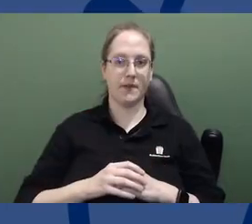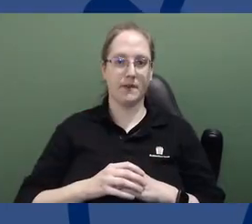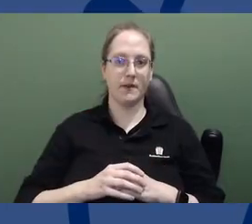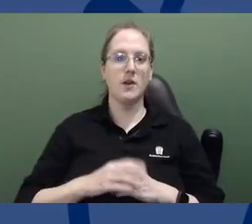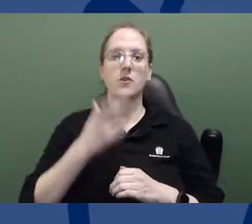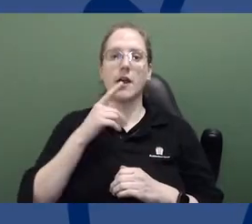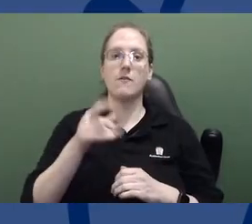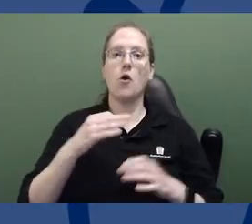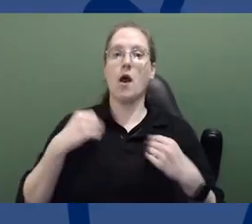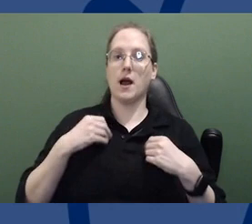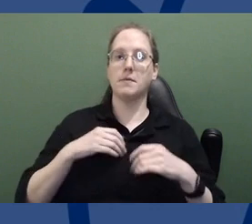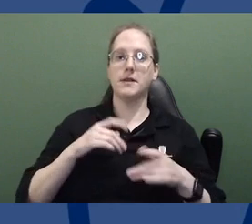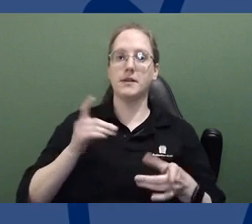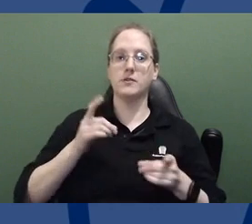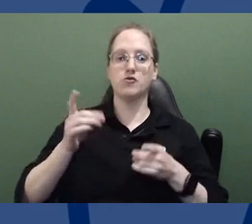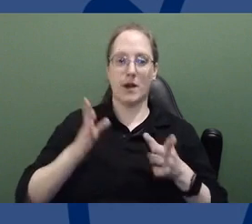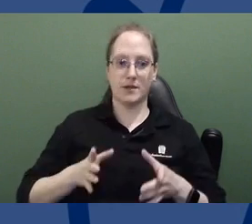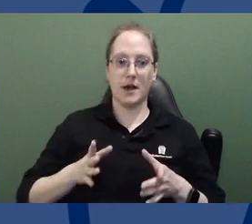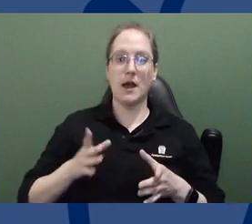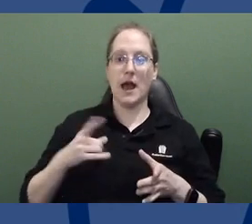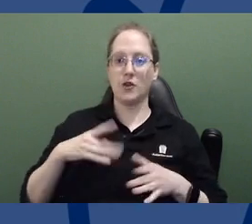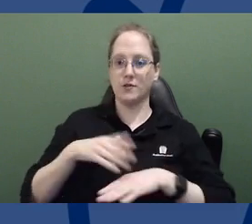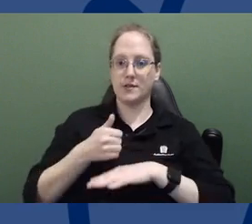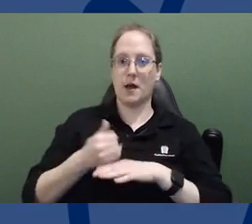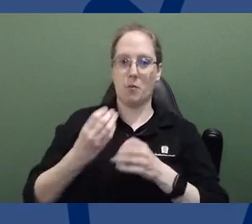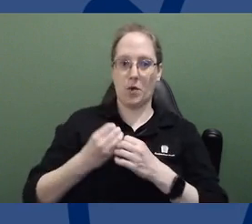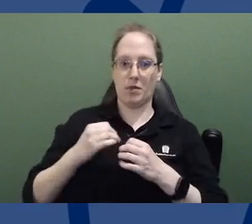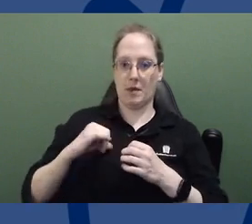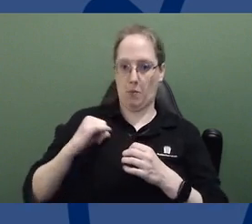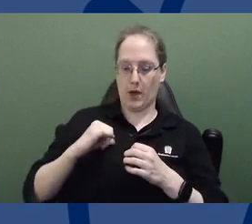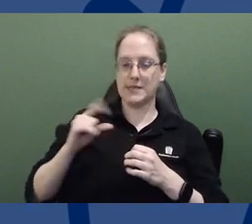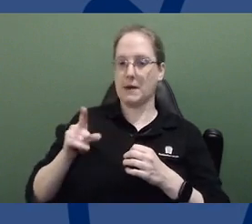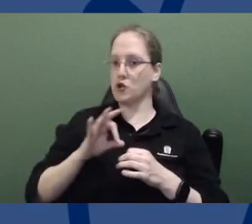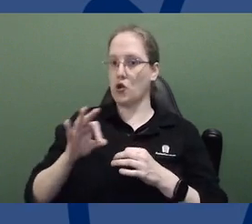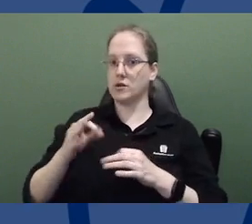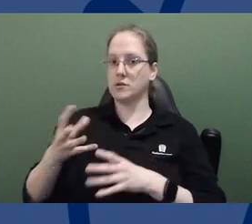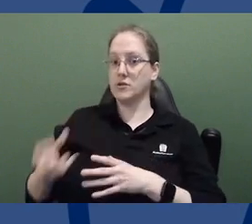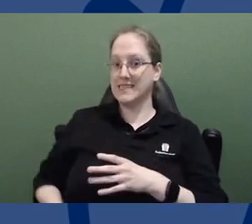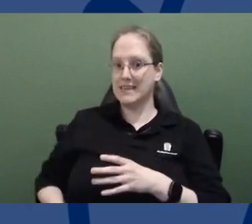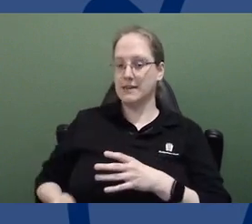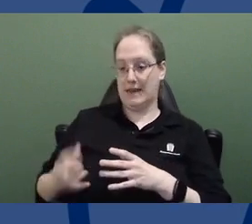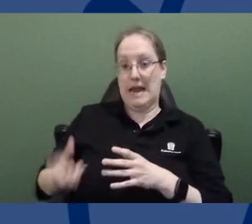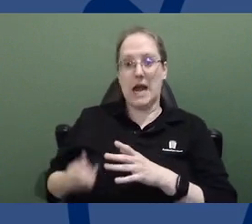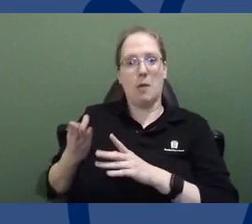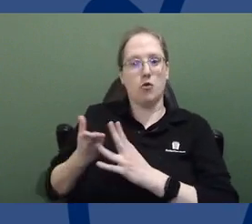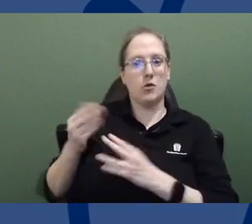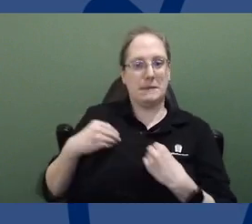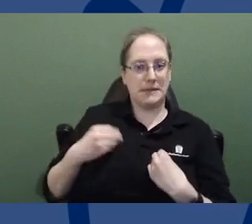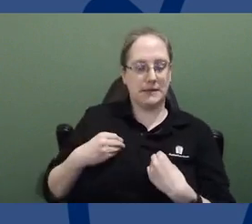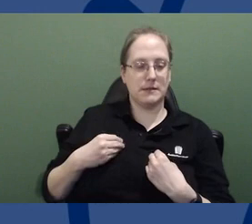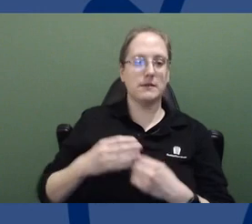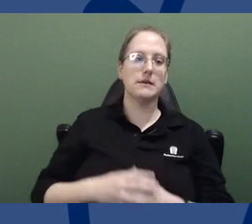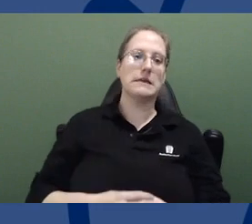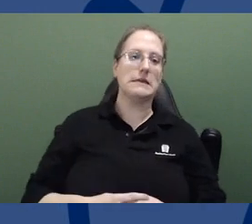deriving income from that firm, then whether or not you get a COVID‑19 disaster payment